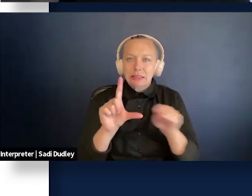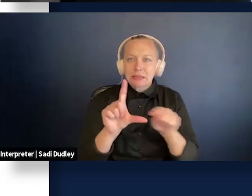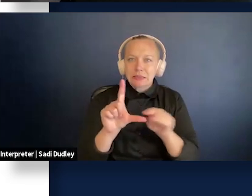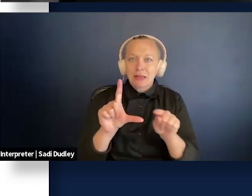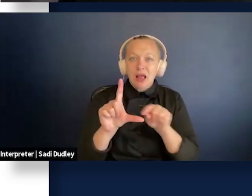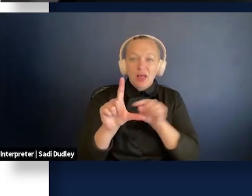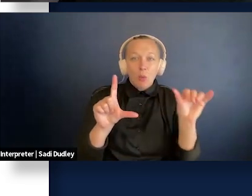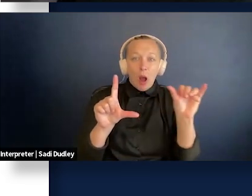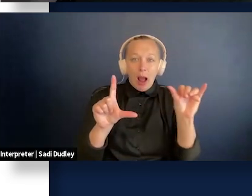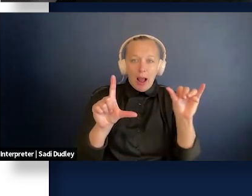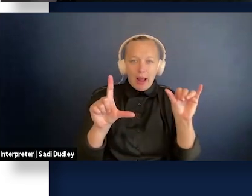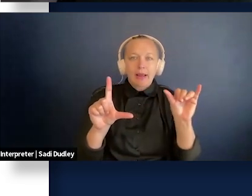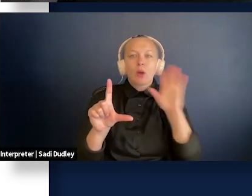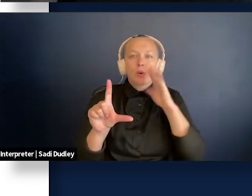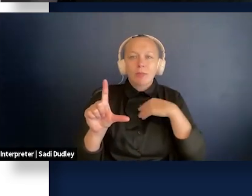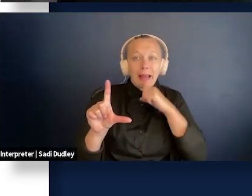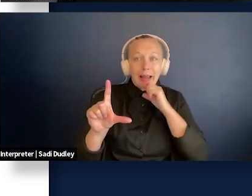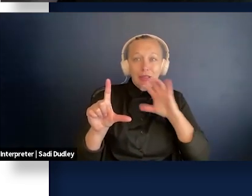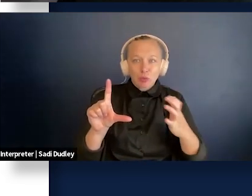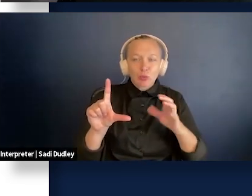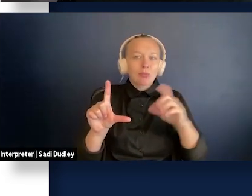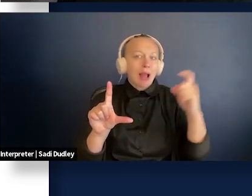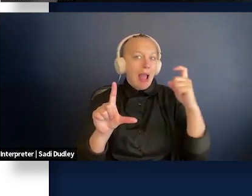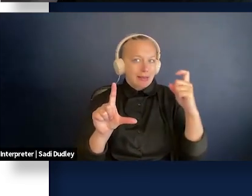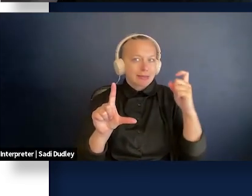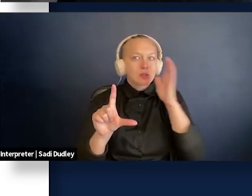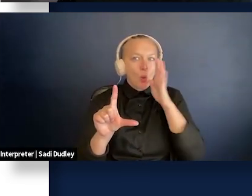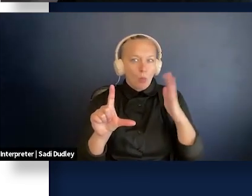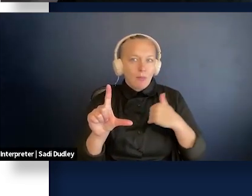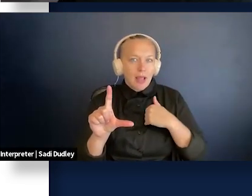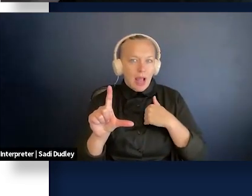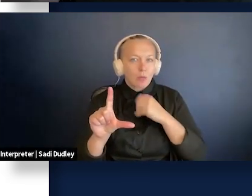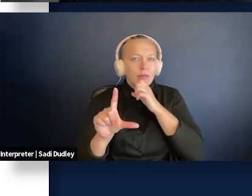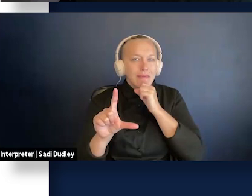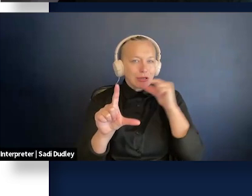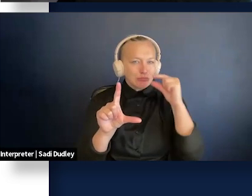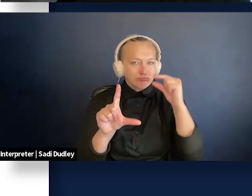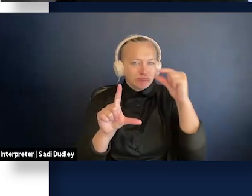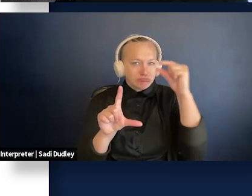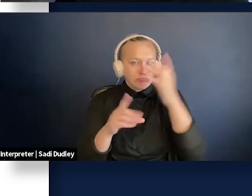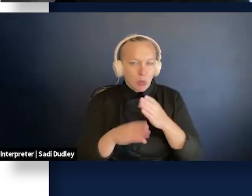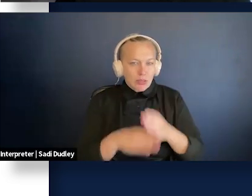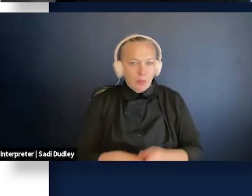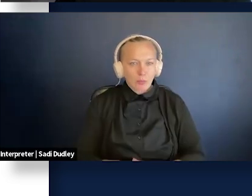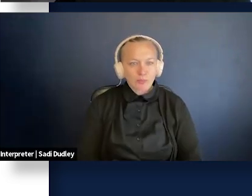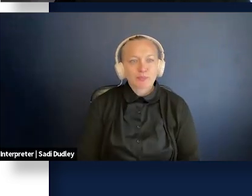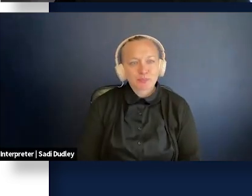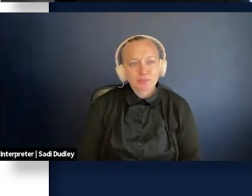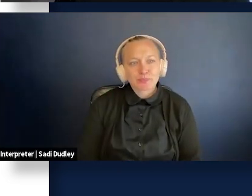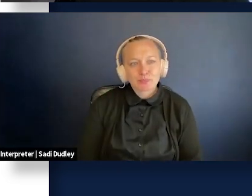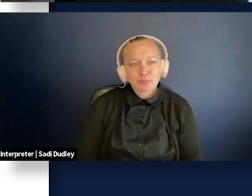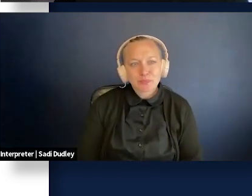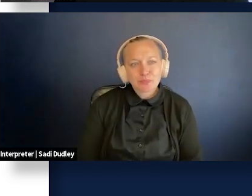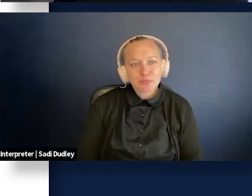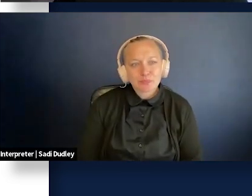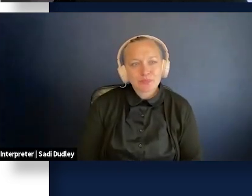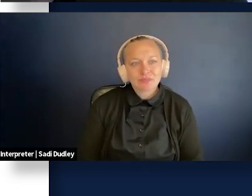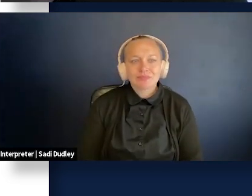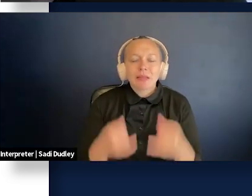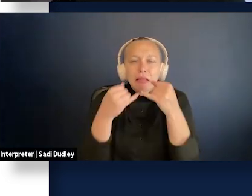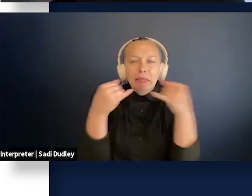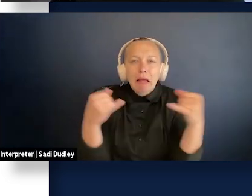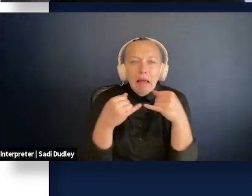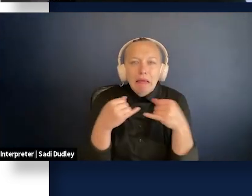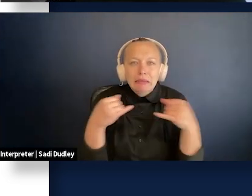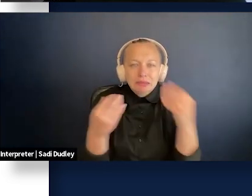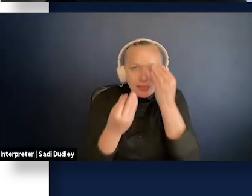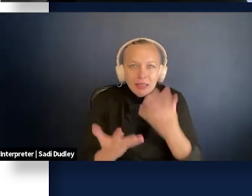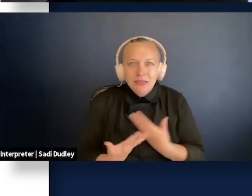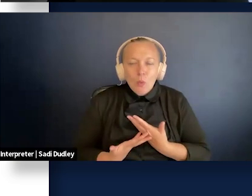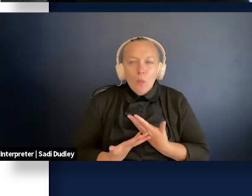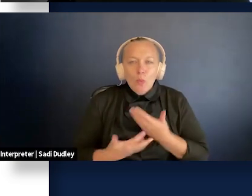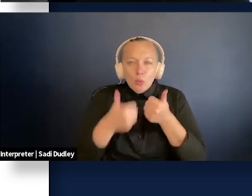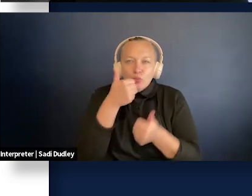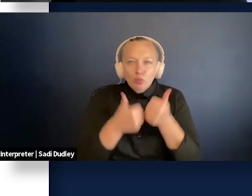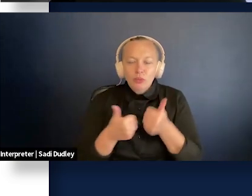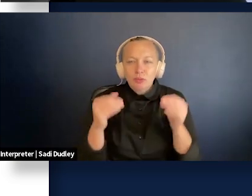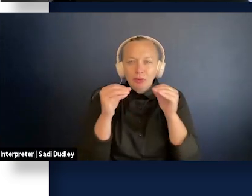Uh, and what we're seeing is, um, this… The open circle and open triangle represent the non-elderly subgroups, and these lines just help to visualize what those incident rate estimates are.